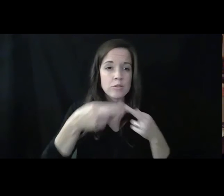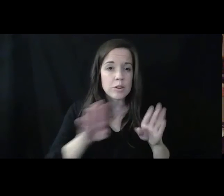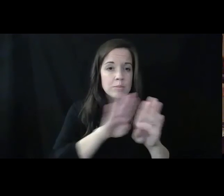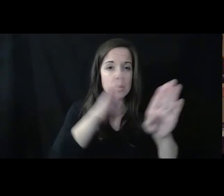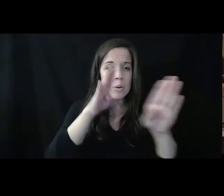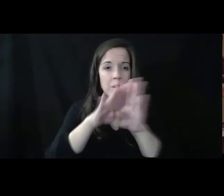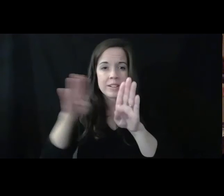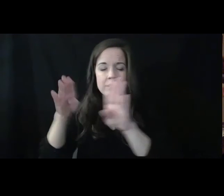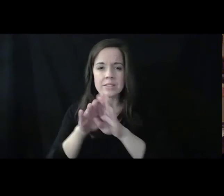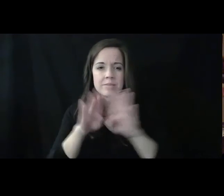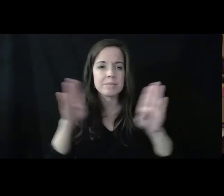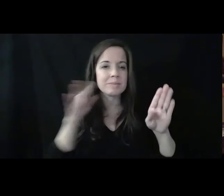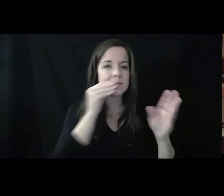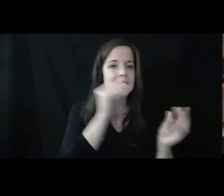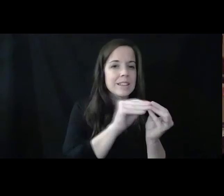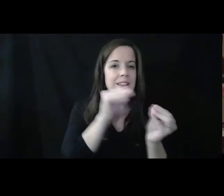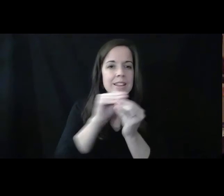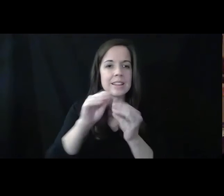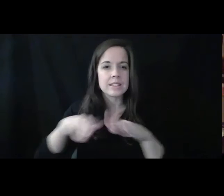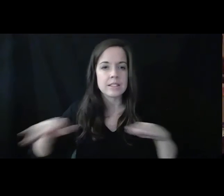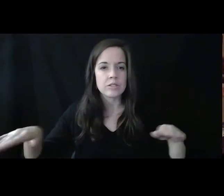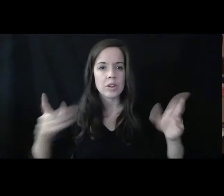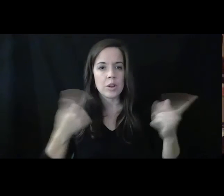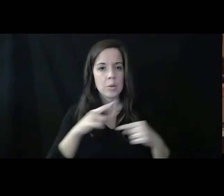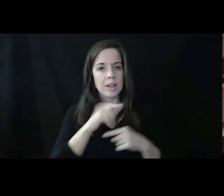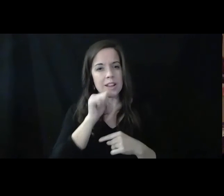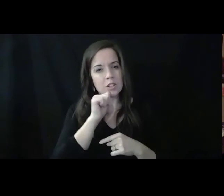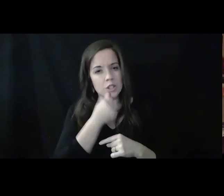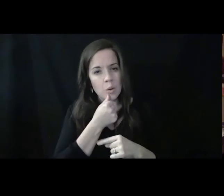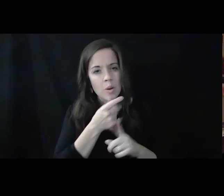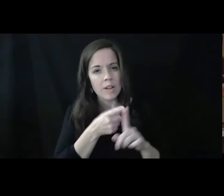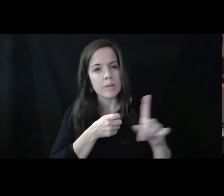and kiss the children. We are sore from this grief, like we’ve returned from a run,